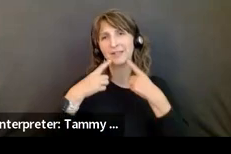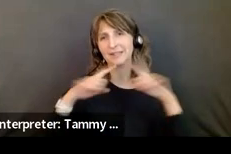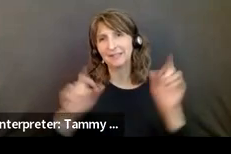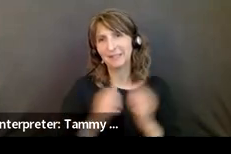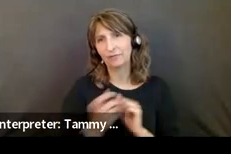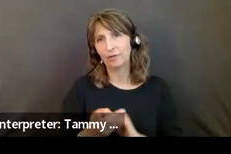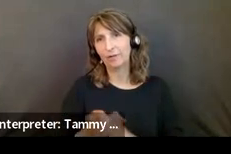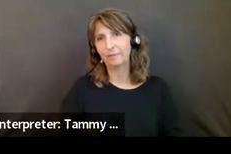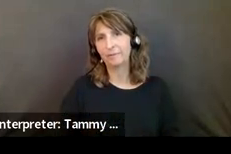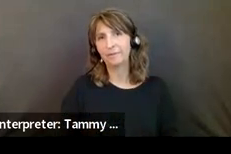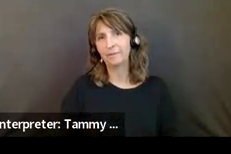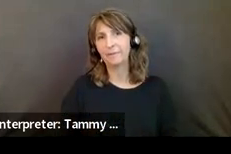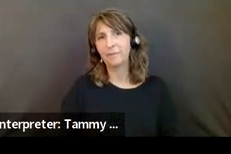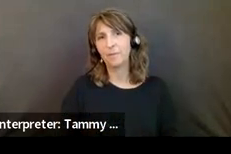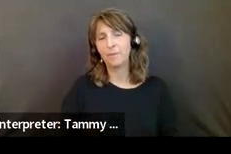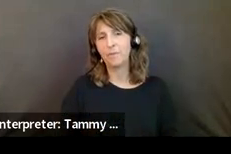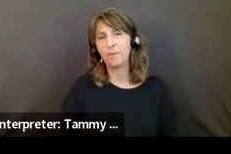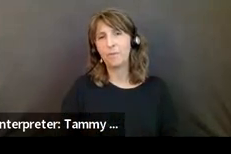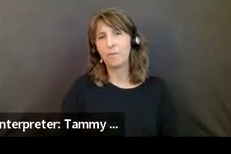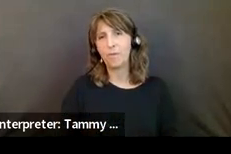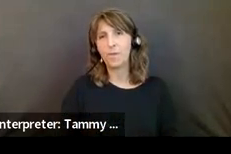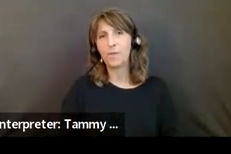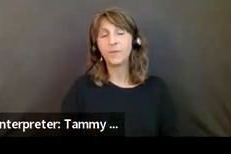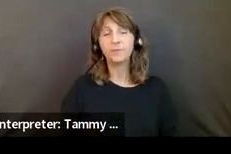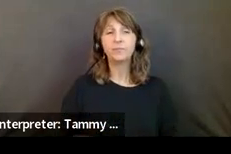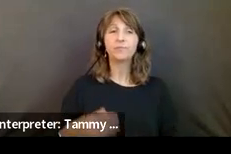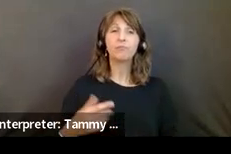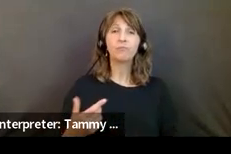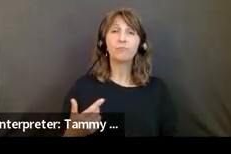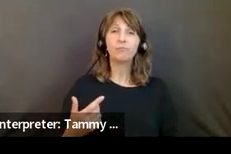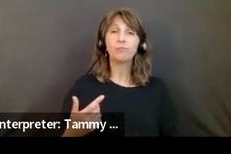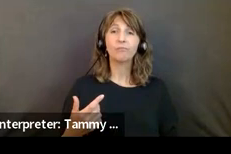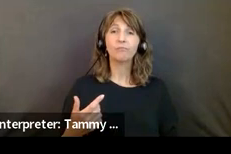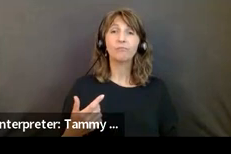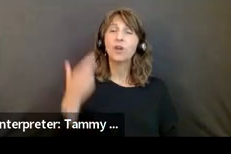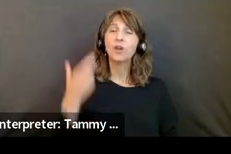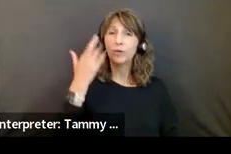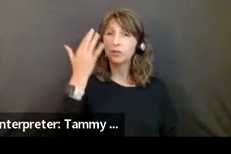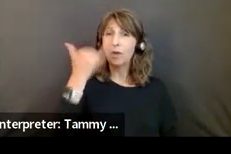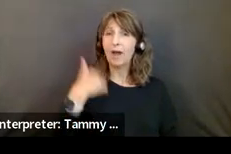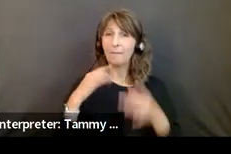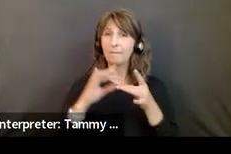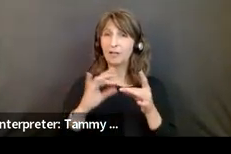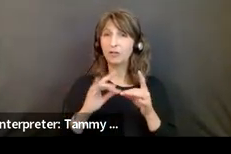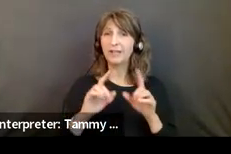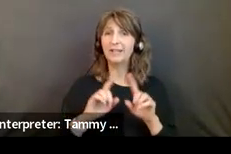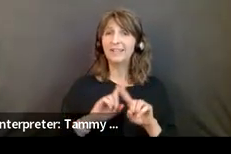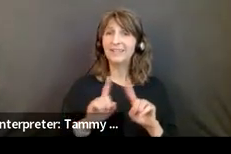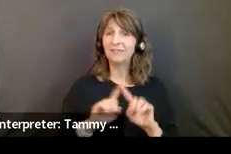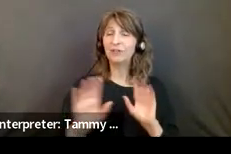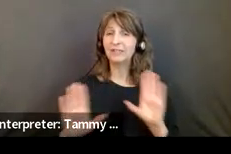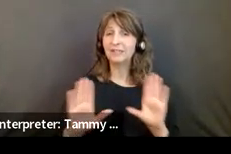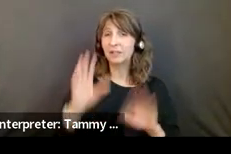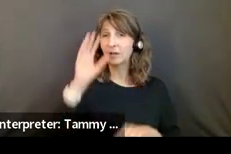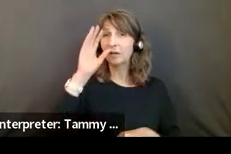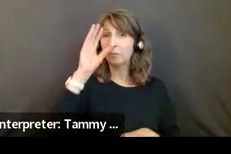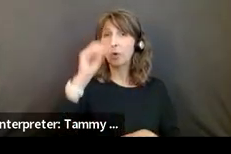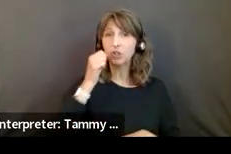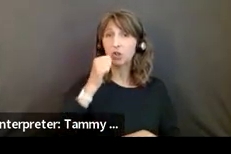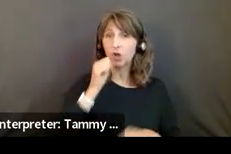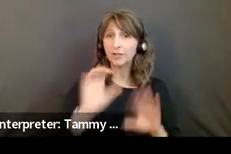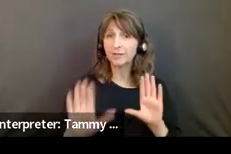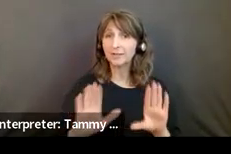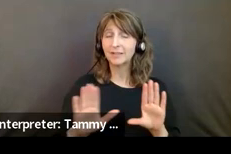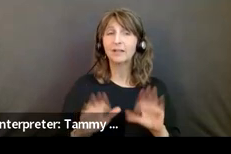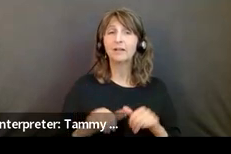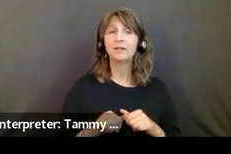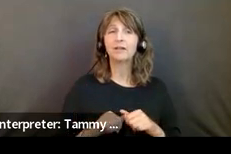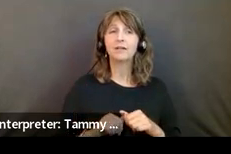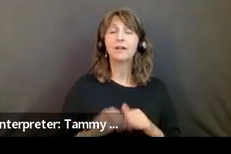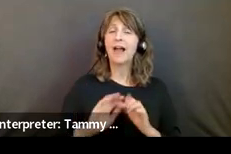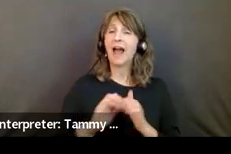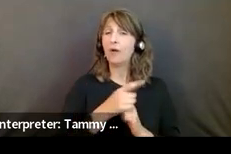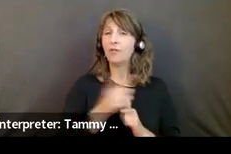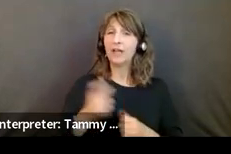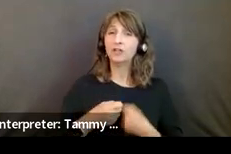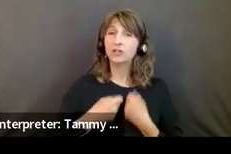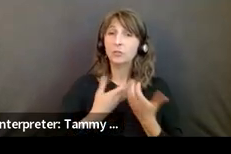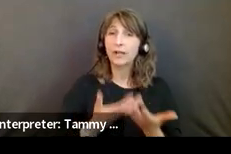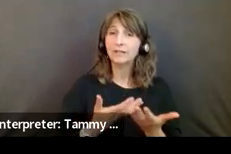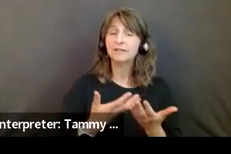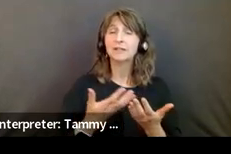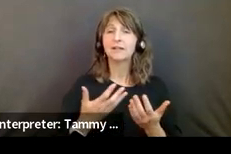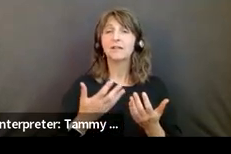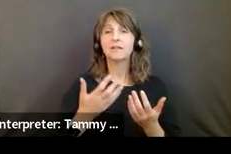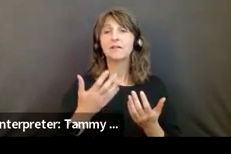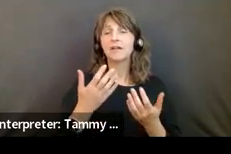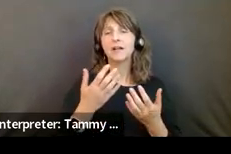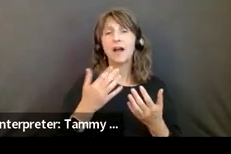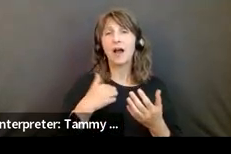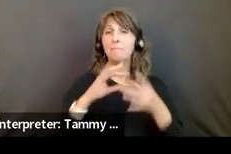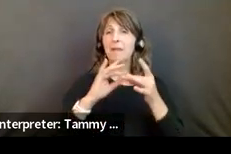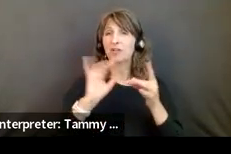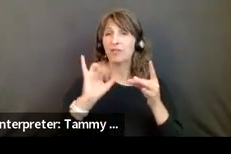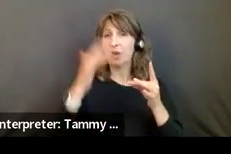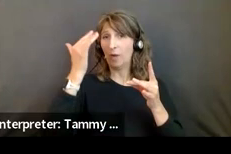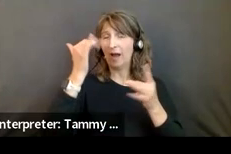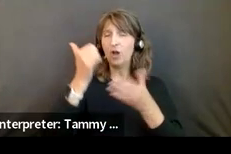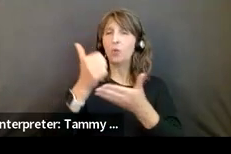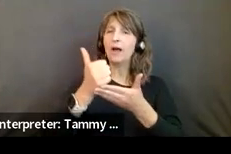The reason why I brought up again. The differences in temperament between boys and girls or the expression they expressing of emotion is because that helps us when we're going to talk about evidence-based strategy.